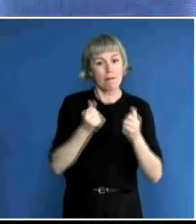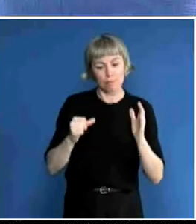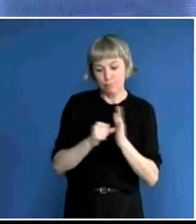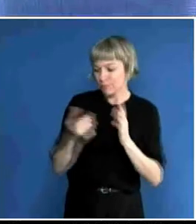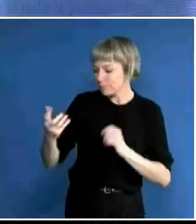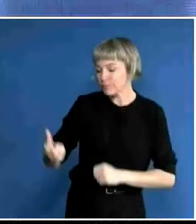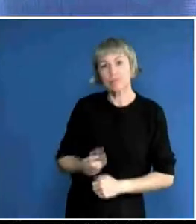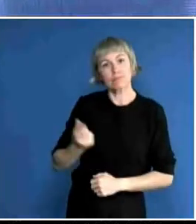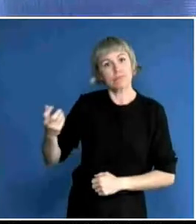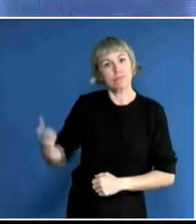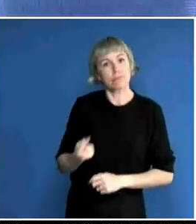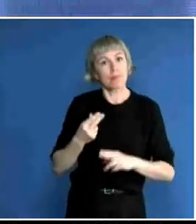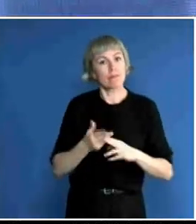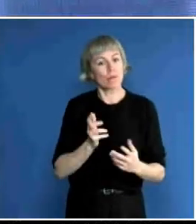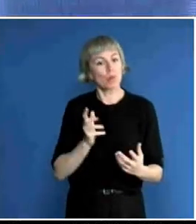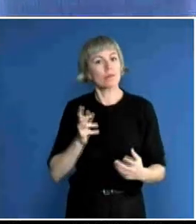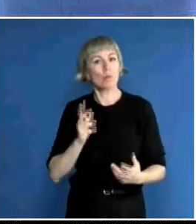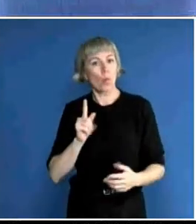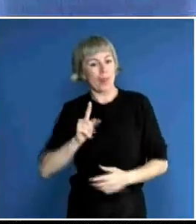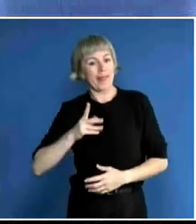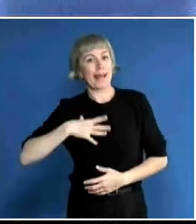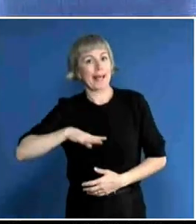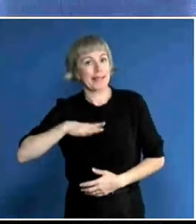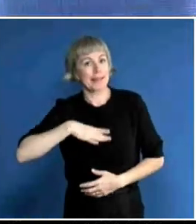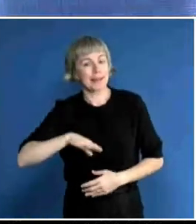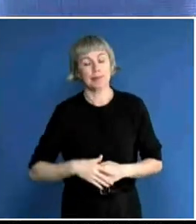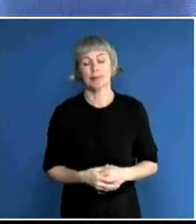The Strategy specifically identifies the following outcome: